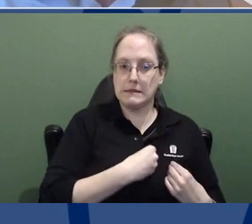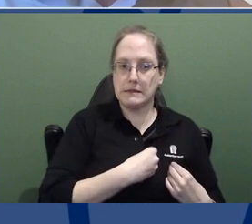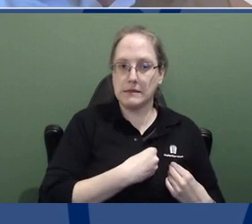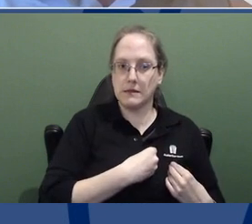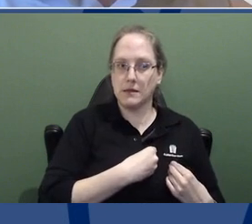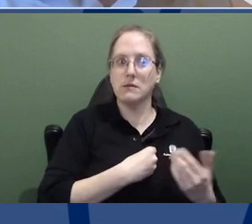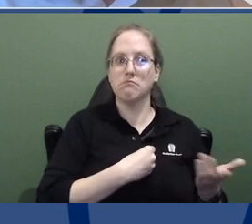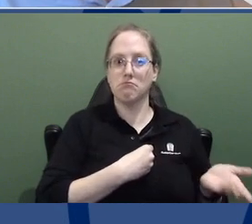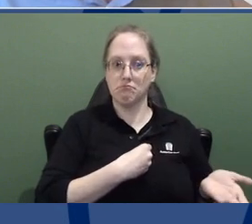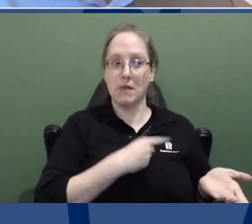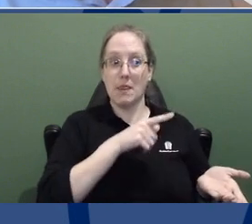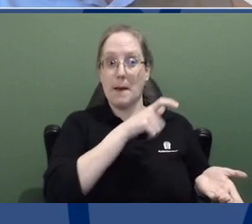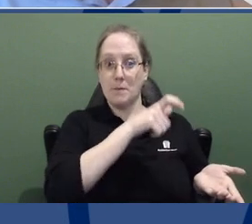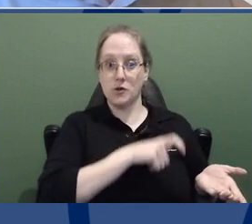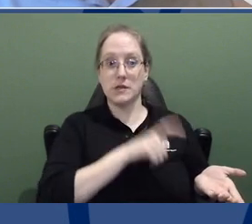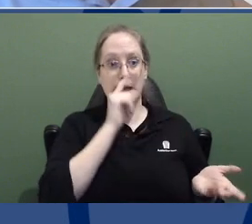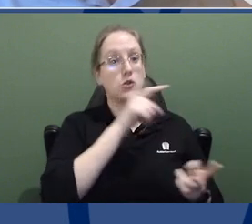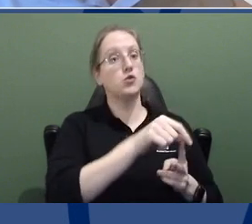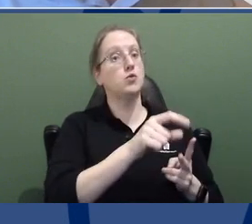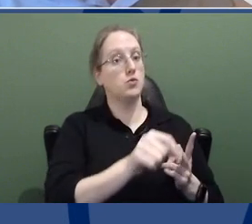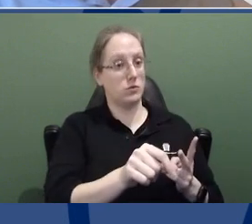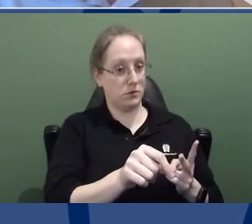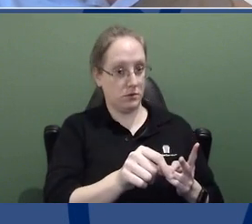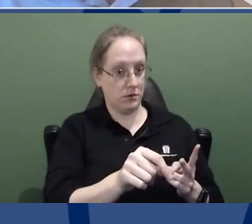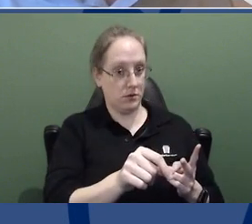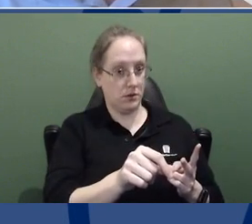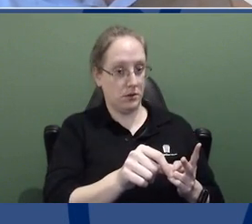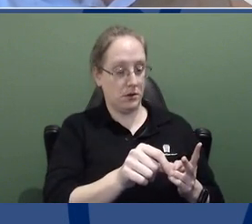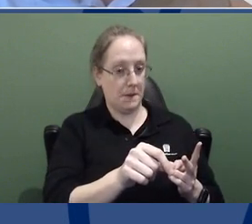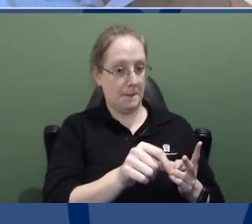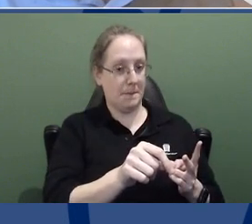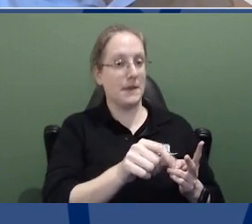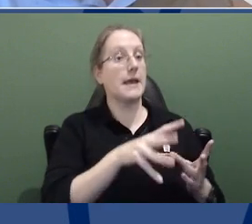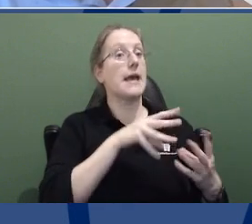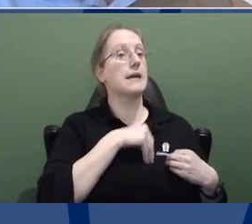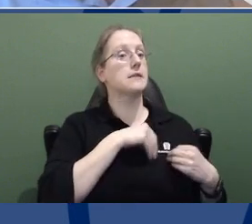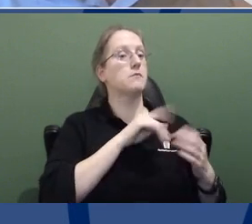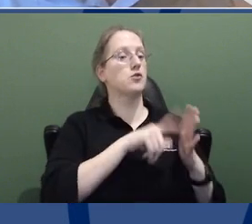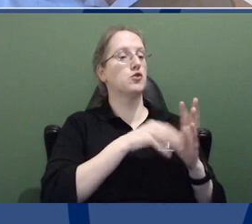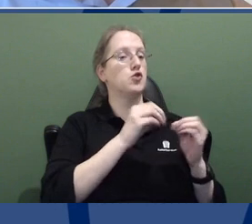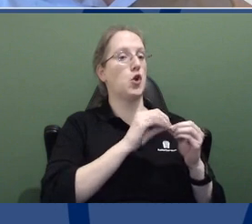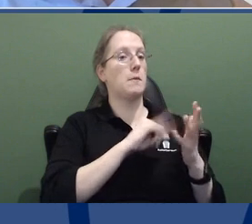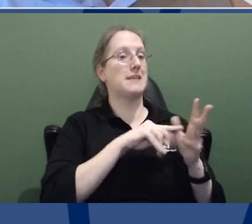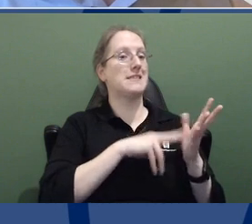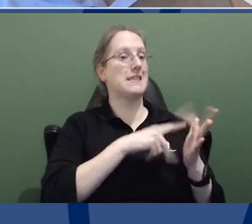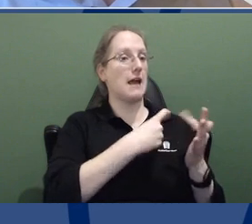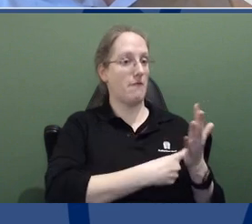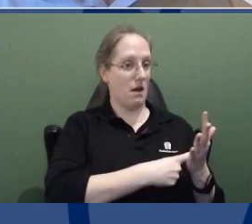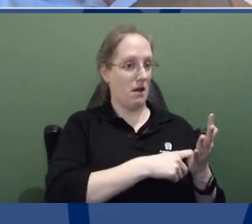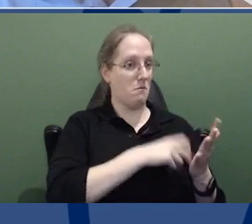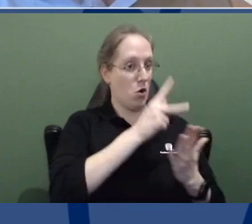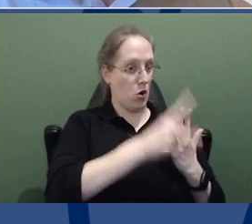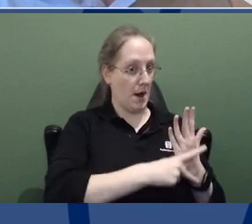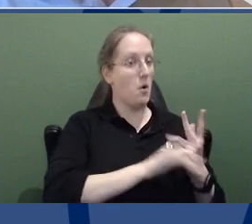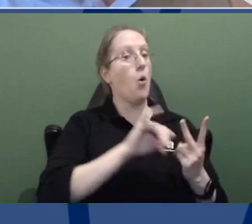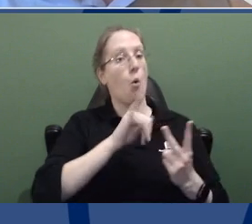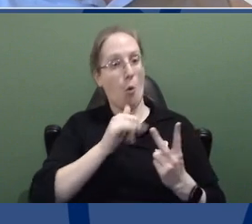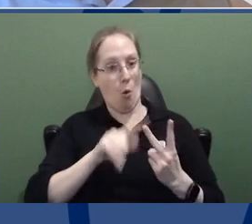has the choice to accept the Jobsaver payments or the individual COVID disaster payments